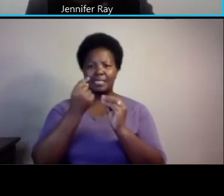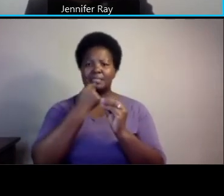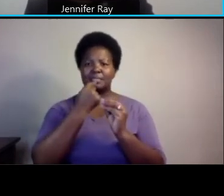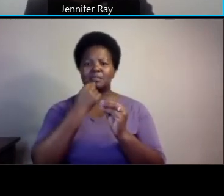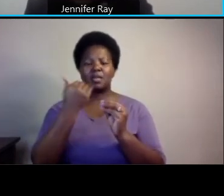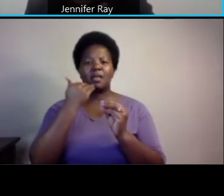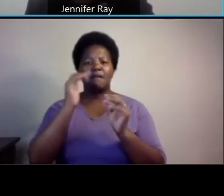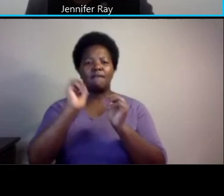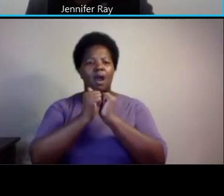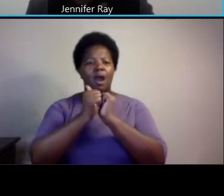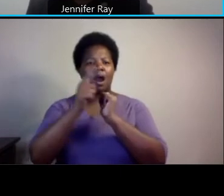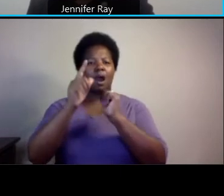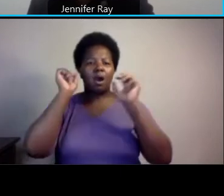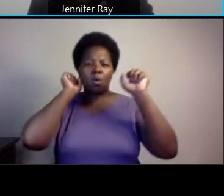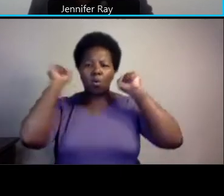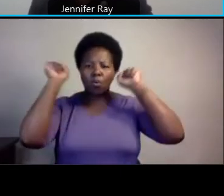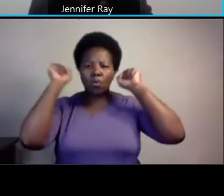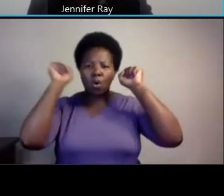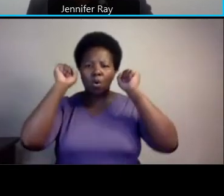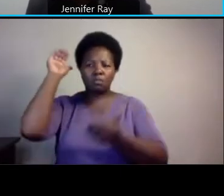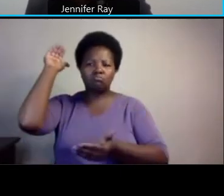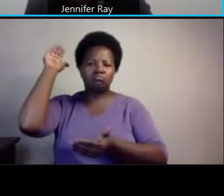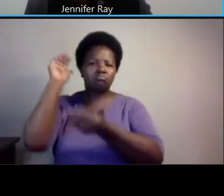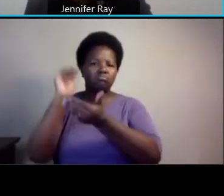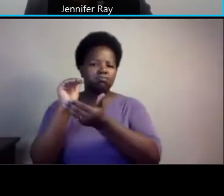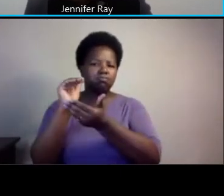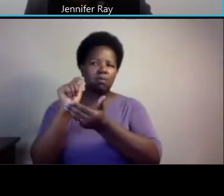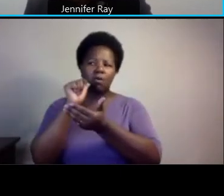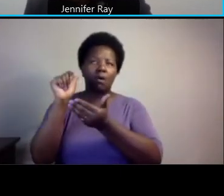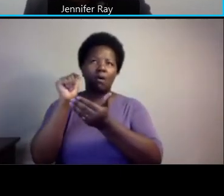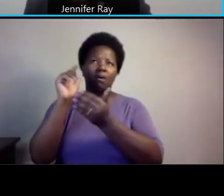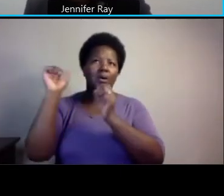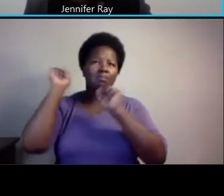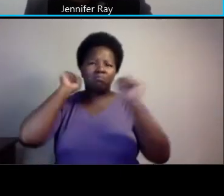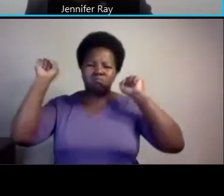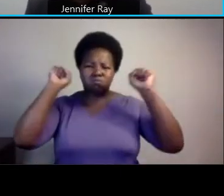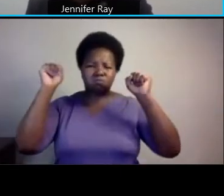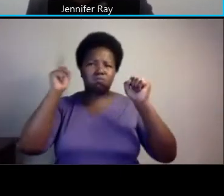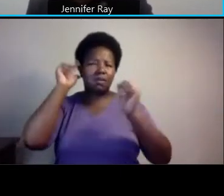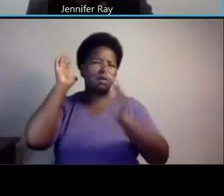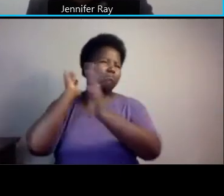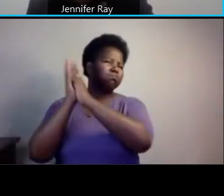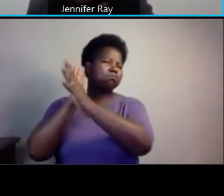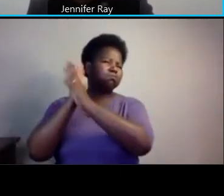devices so you can enjoy the parks without having the traffic noise is that still the case